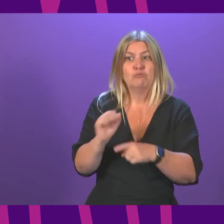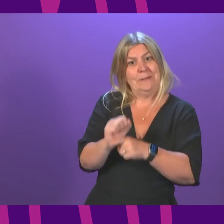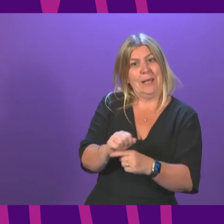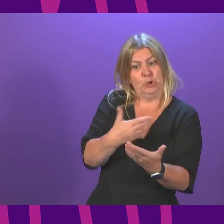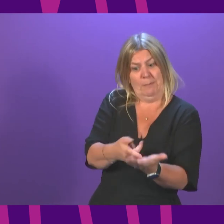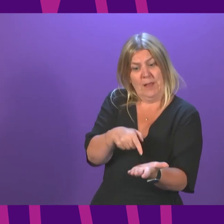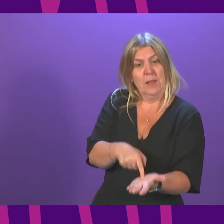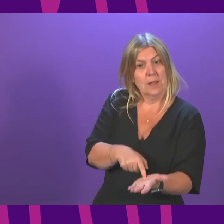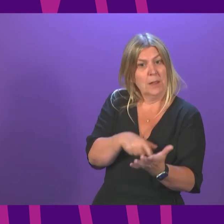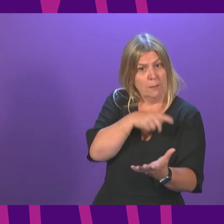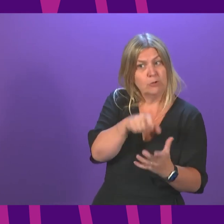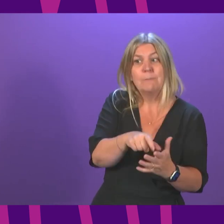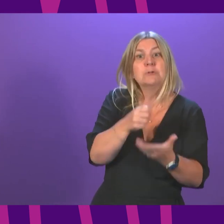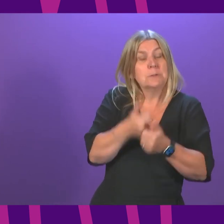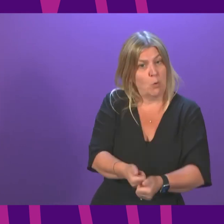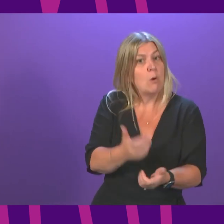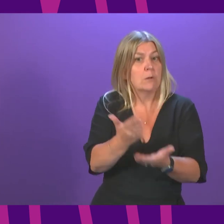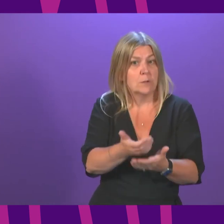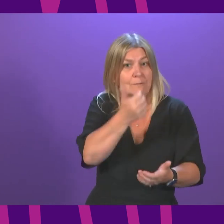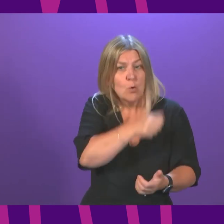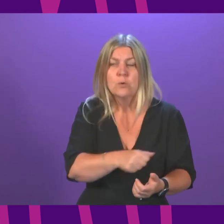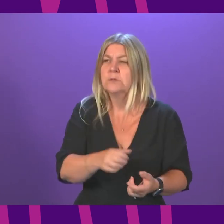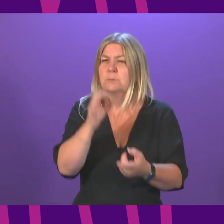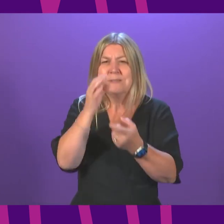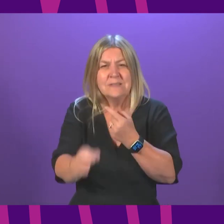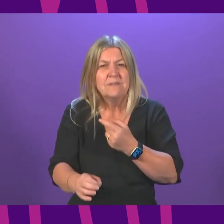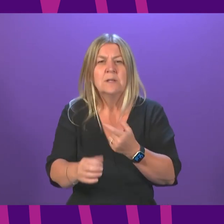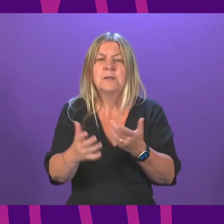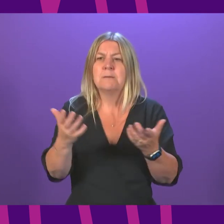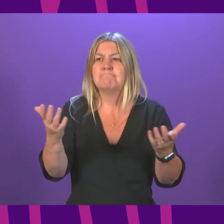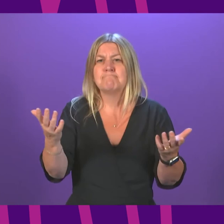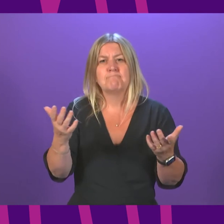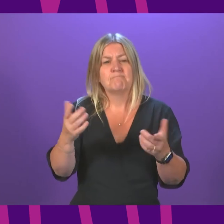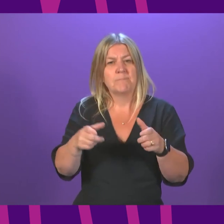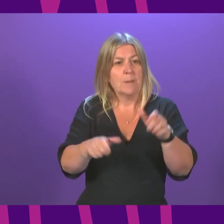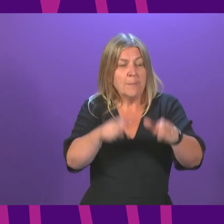people, for example. Labour was right to probe it on those issues.